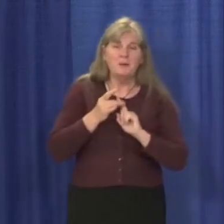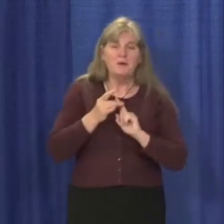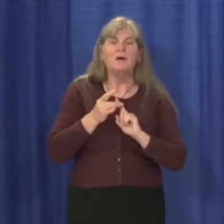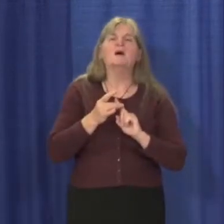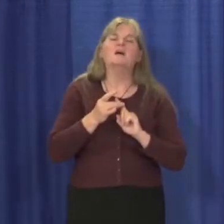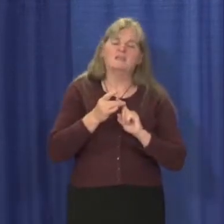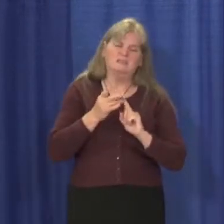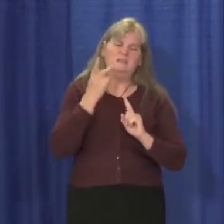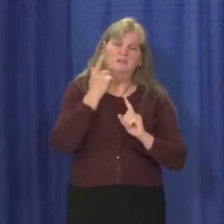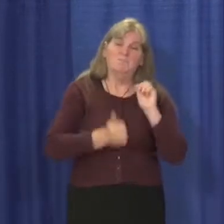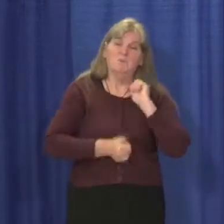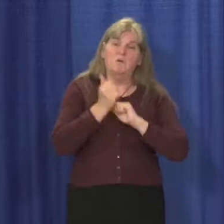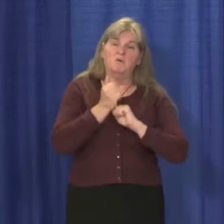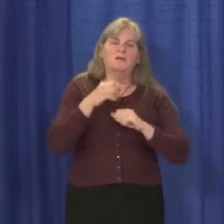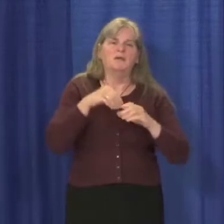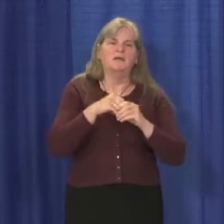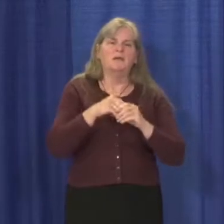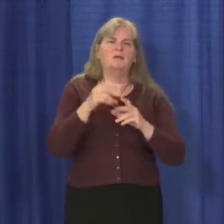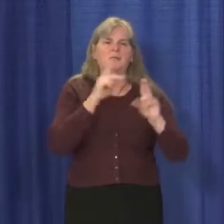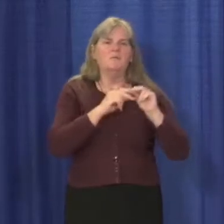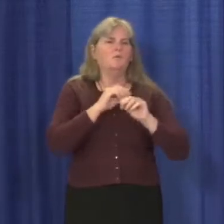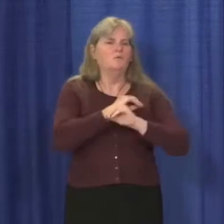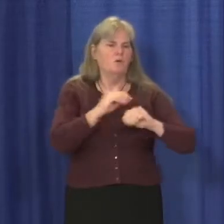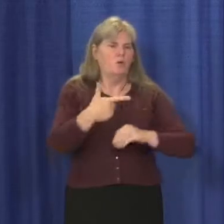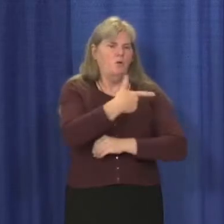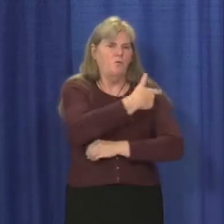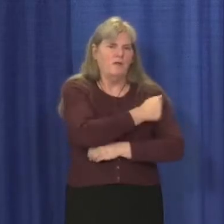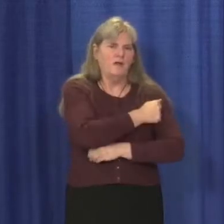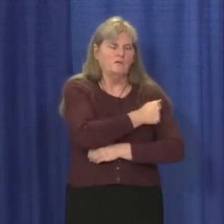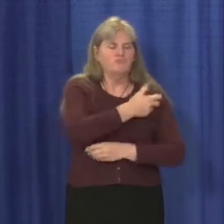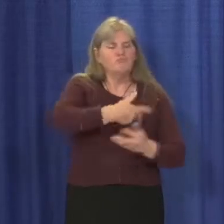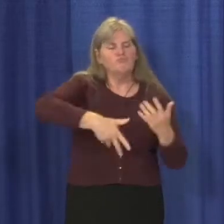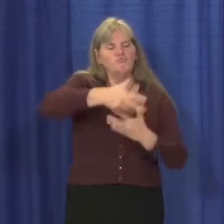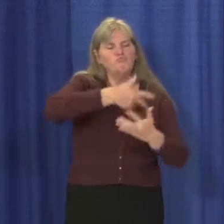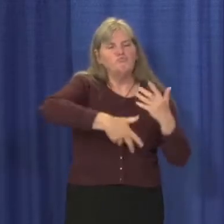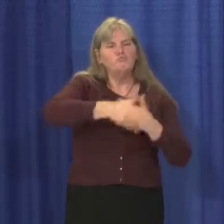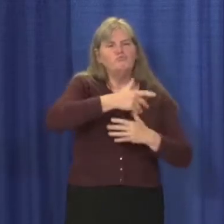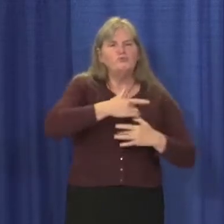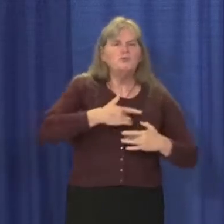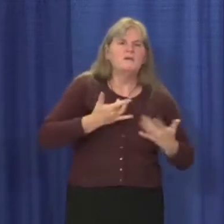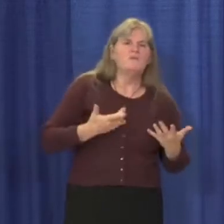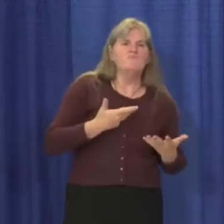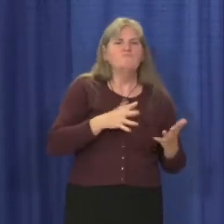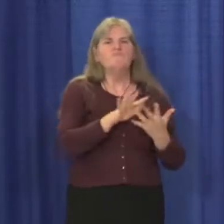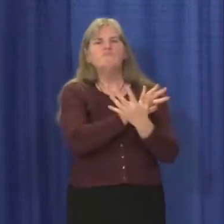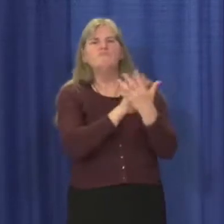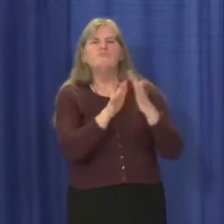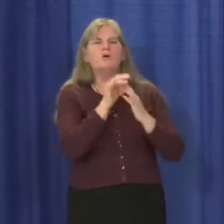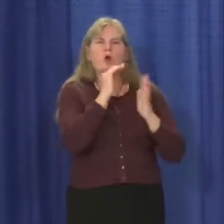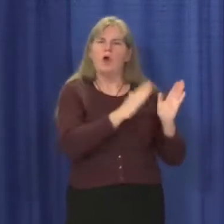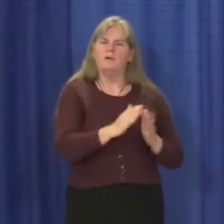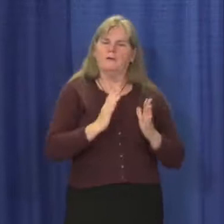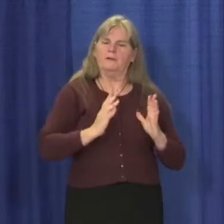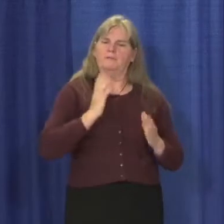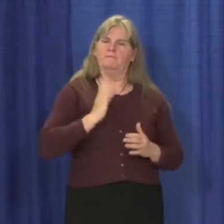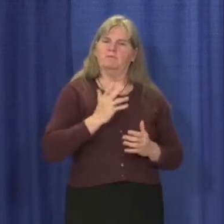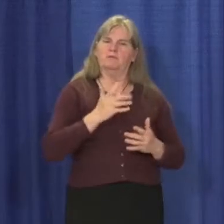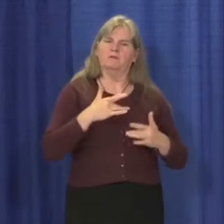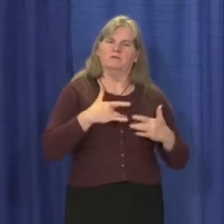unvaccinated individuals who are partaking or who did partake in organize gatherings.